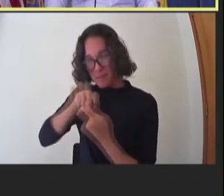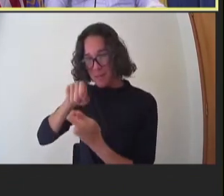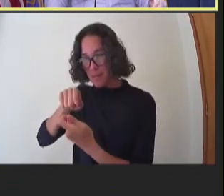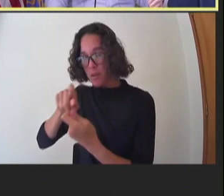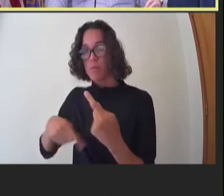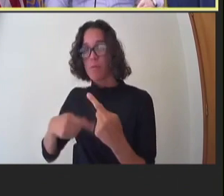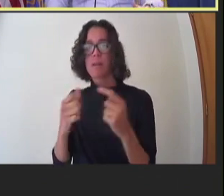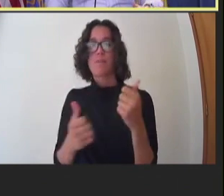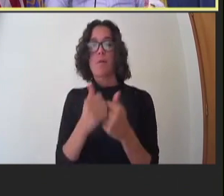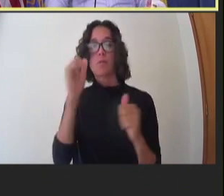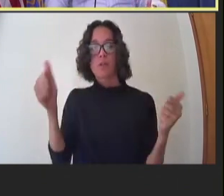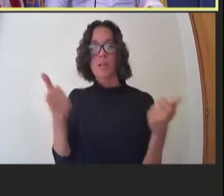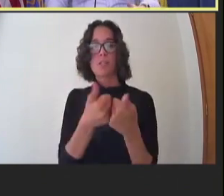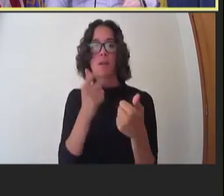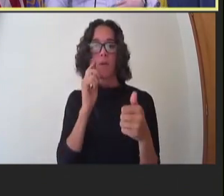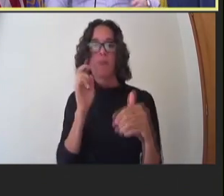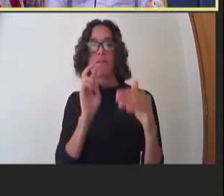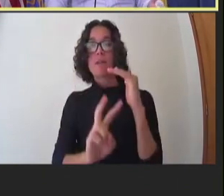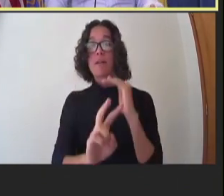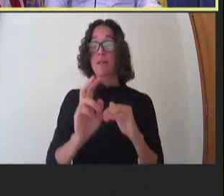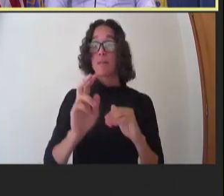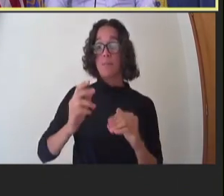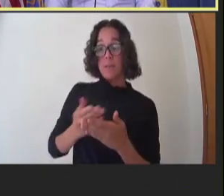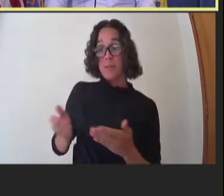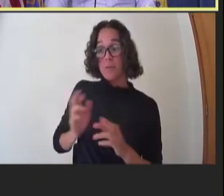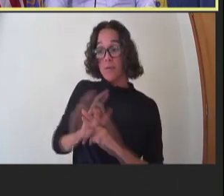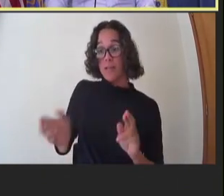when things are about to change, but we haven't witnessed it in any of our surveillance signals